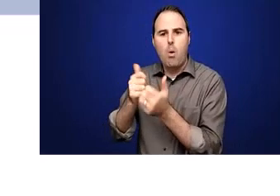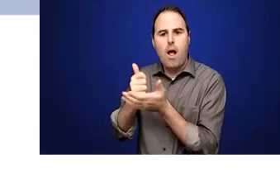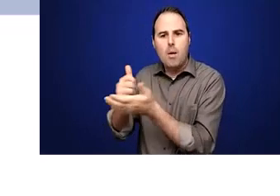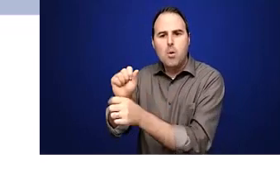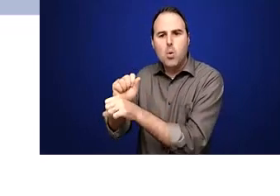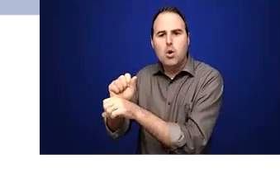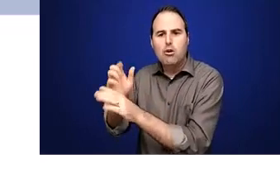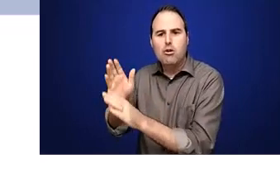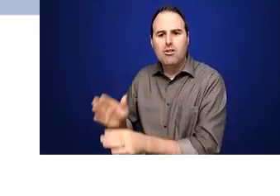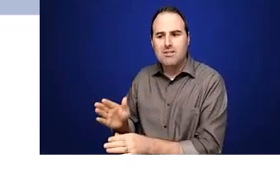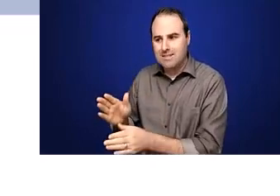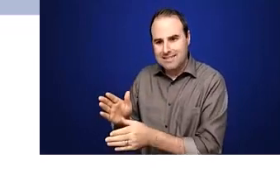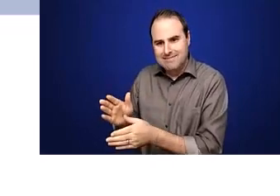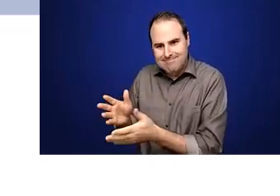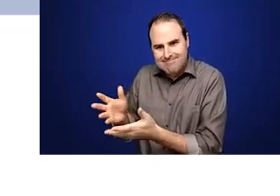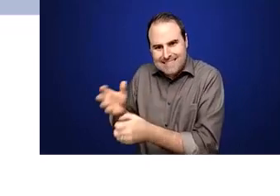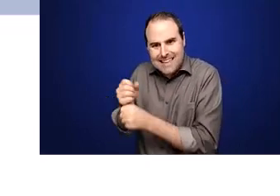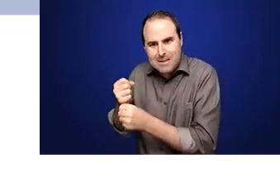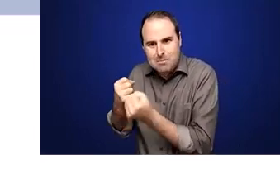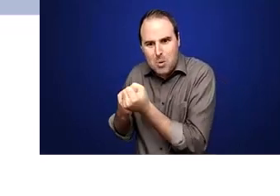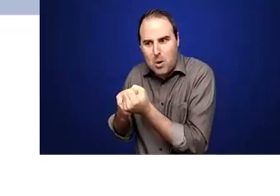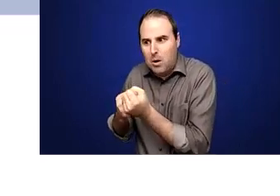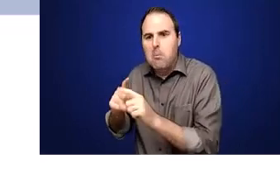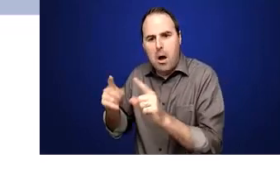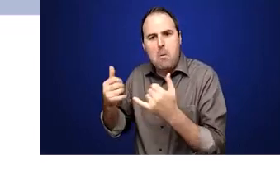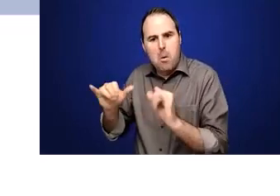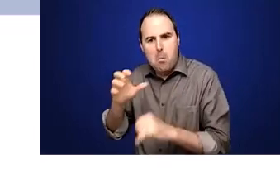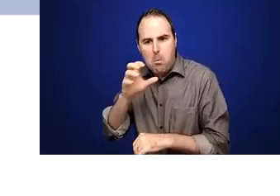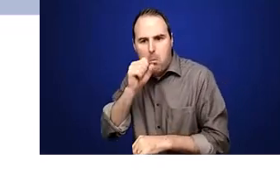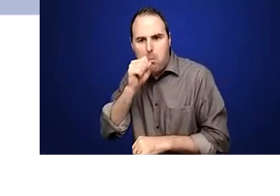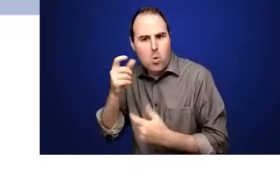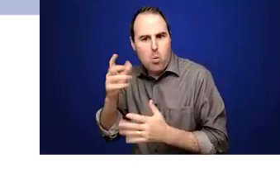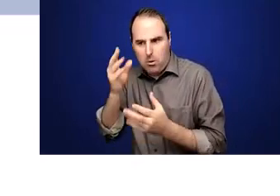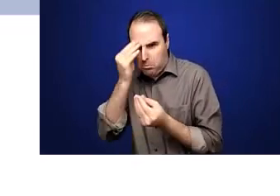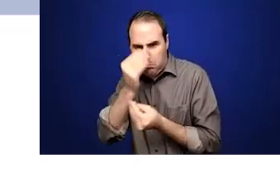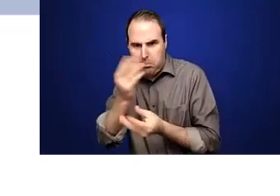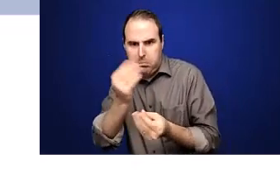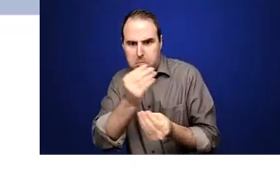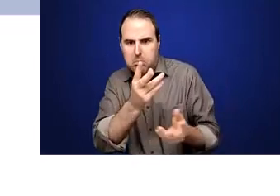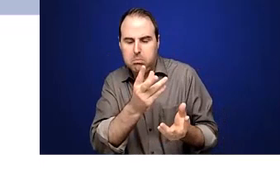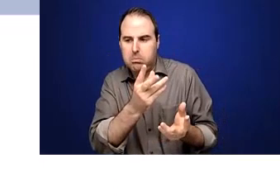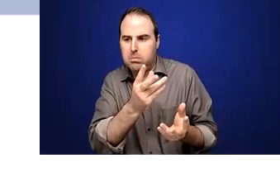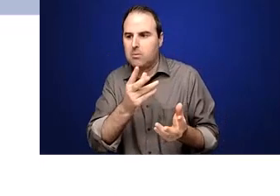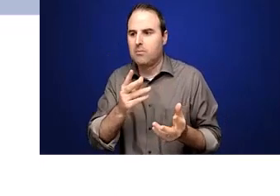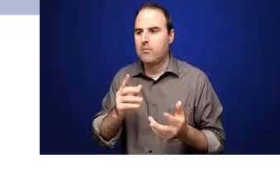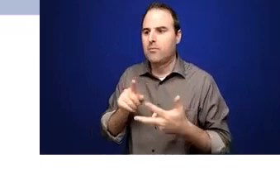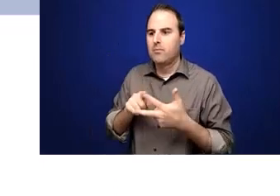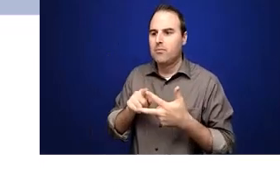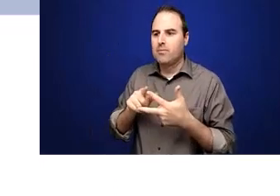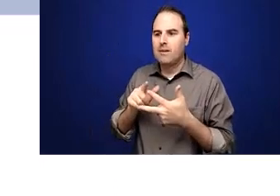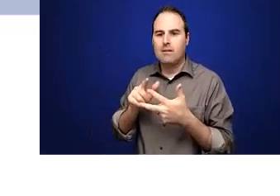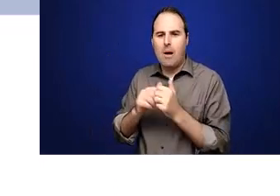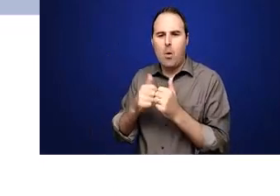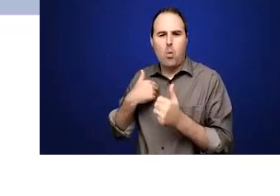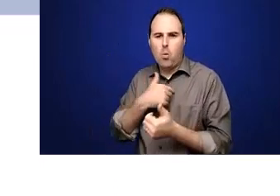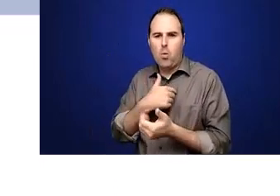a health condition with others? How do we help workplaces implement an approach to assess individualized worker job needs?